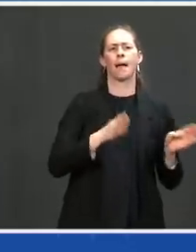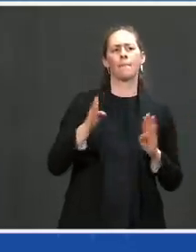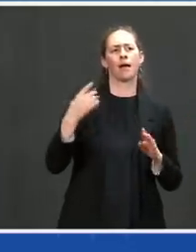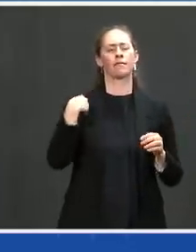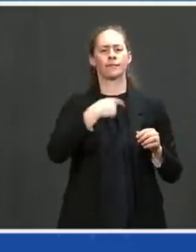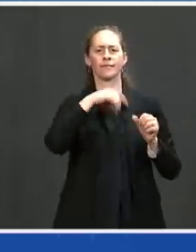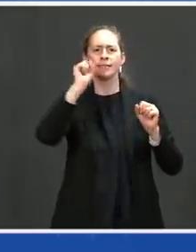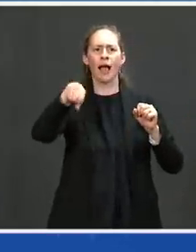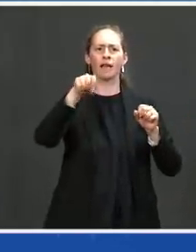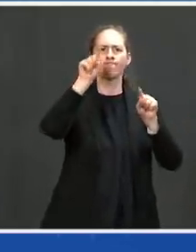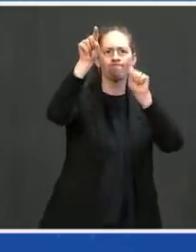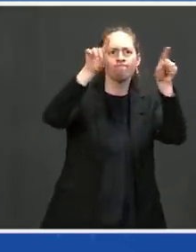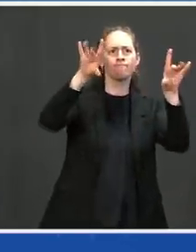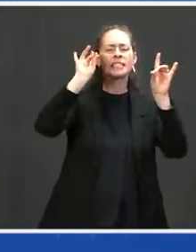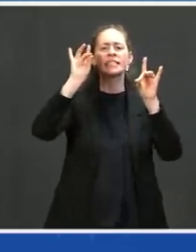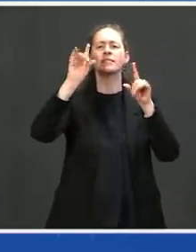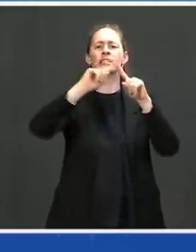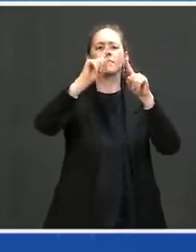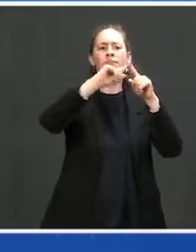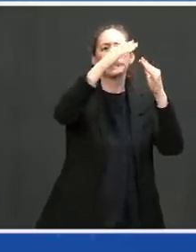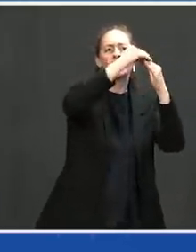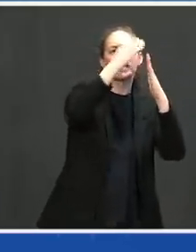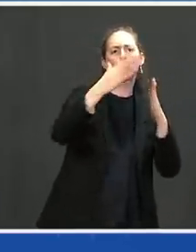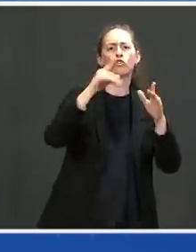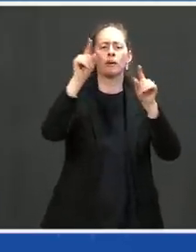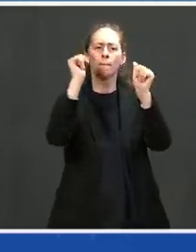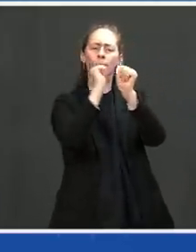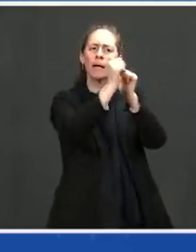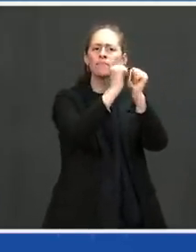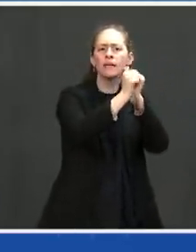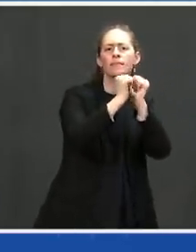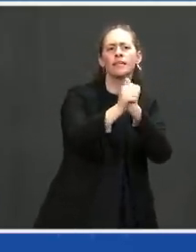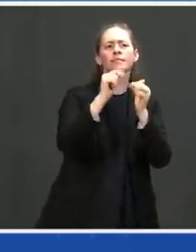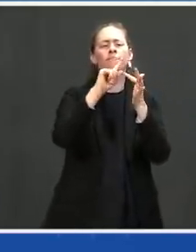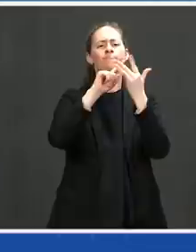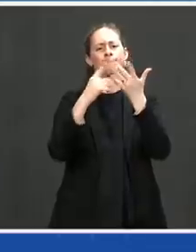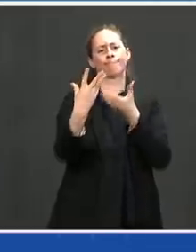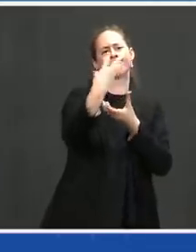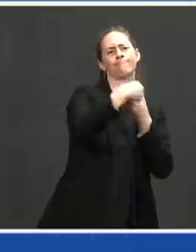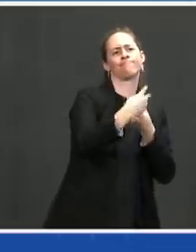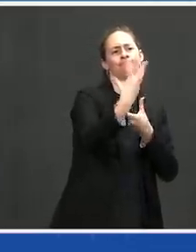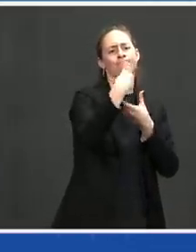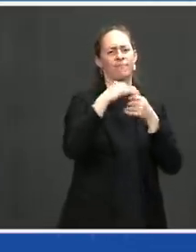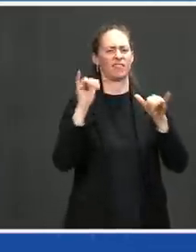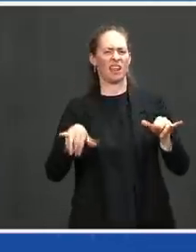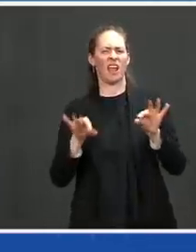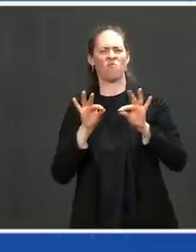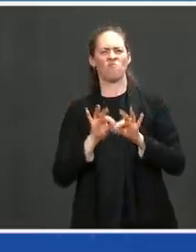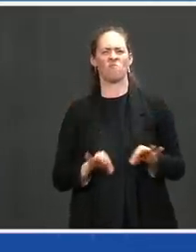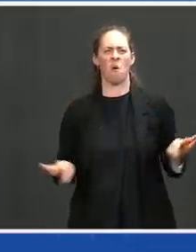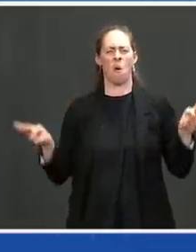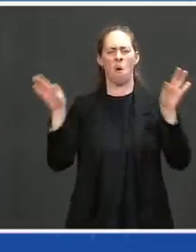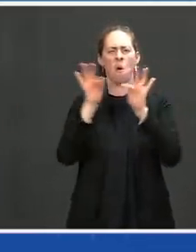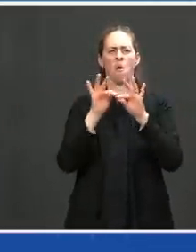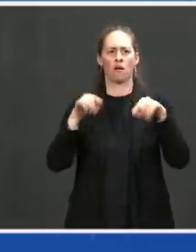It is clear, absolutely clear -- and most of the scholars I dealt with at Penn agree with me around the country --